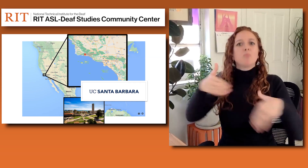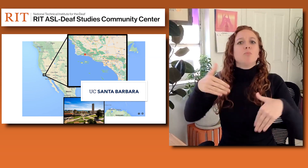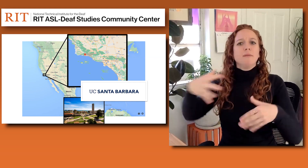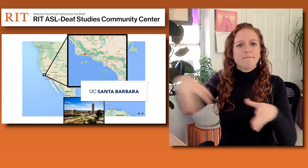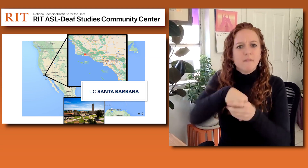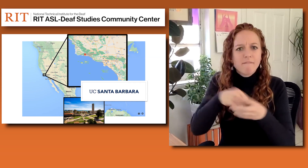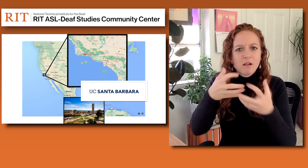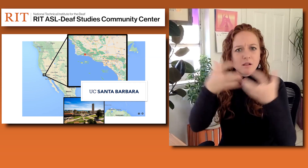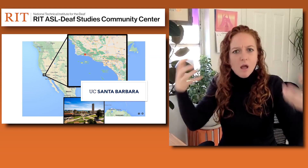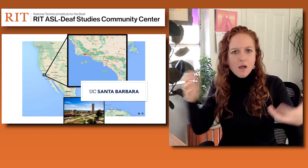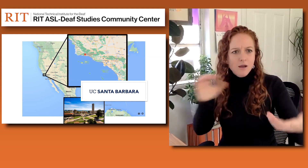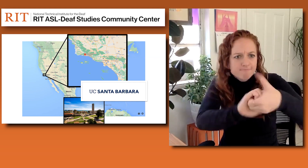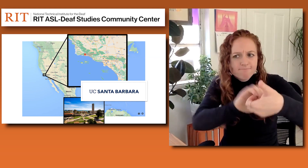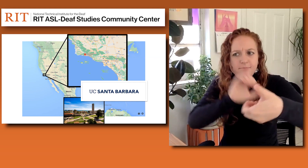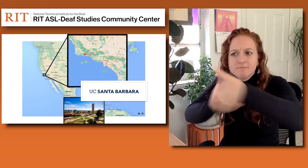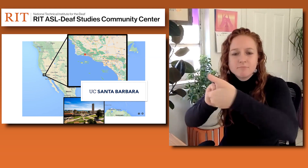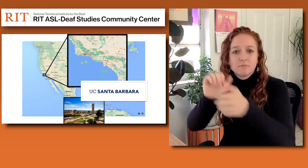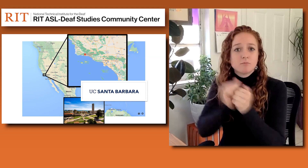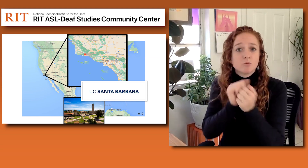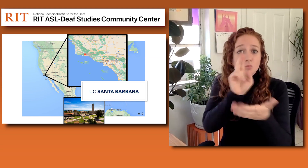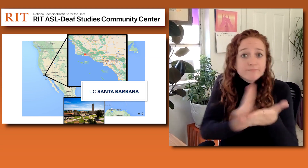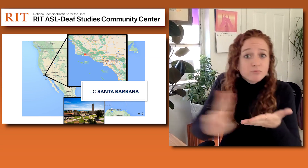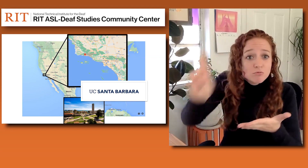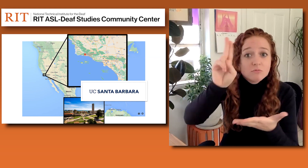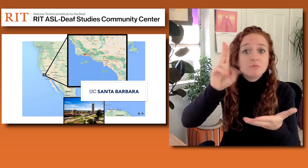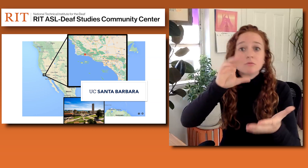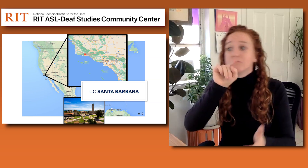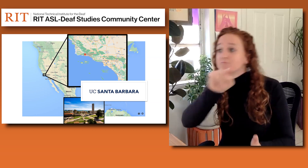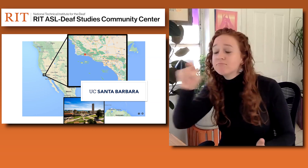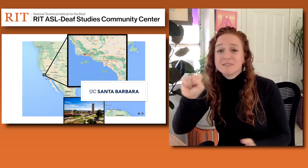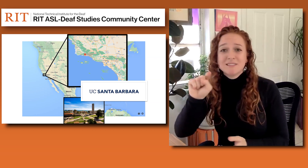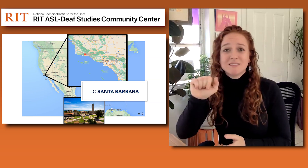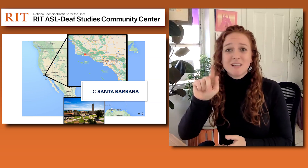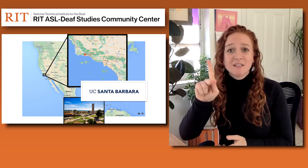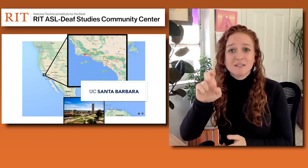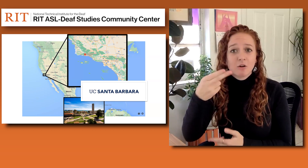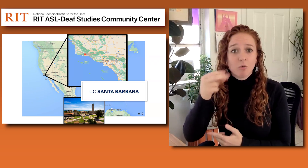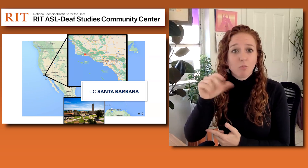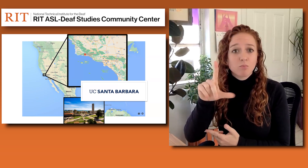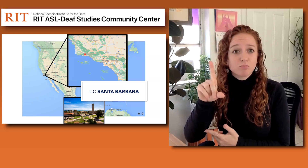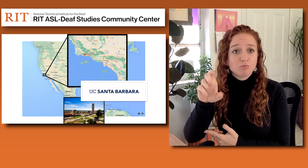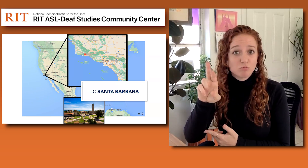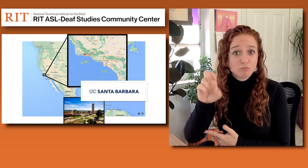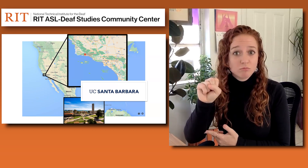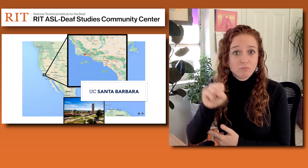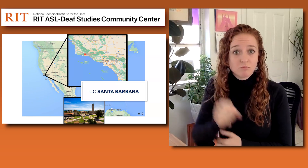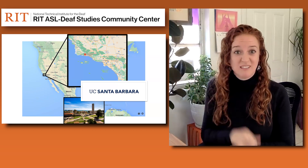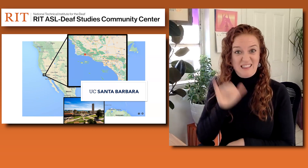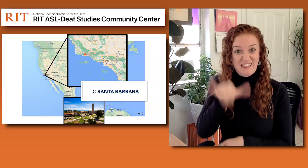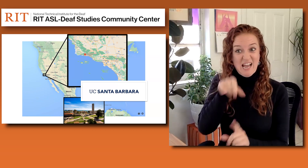of more fish species? We need to partner with other universities, uh, the government and other stakeholders